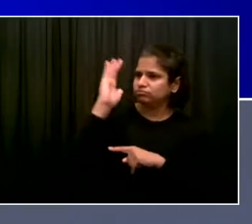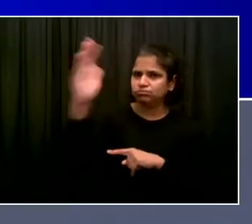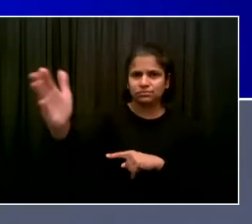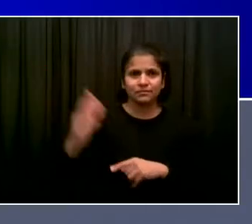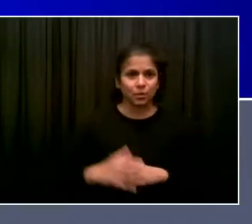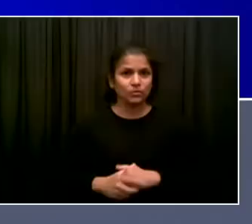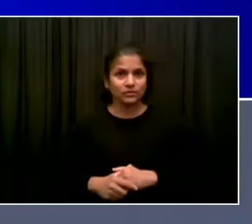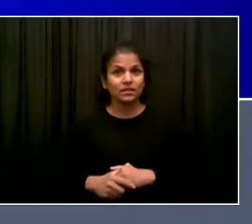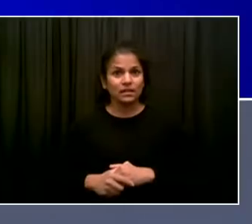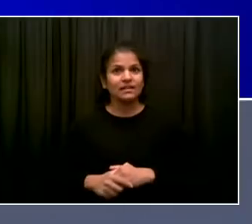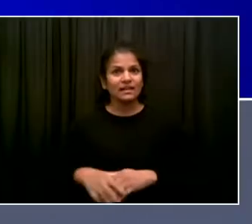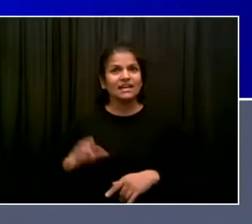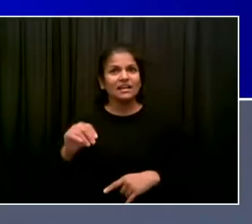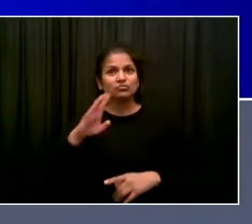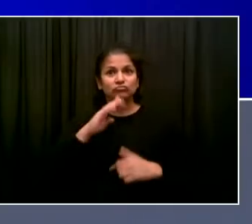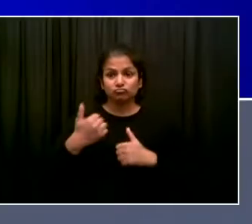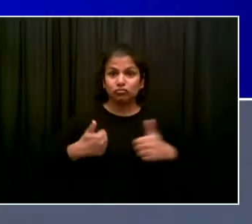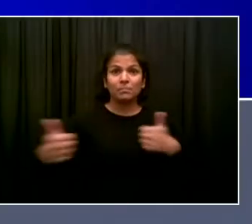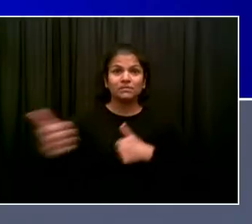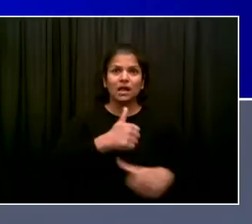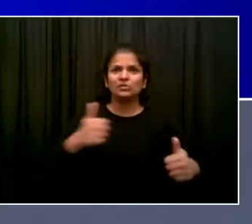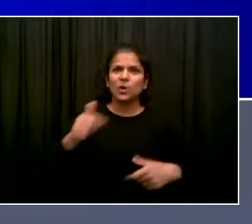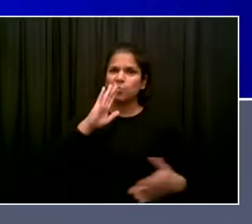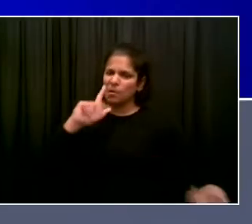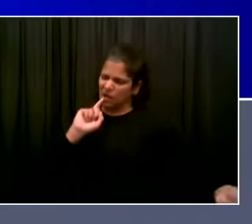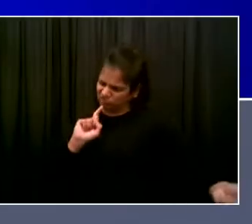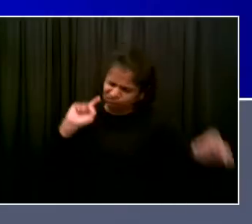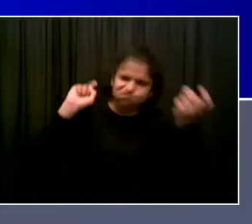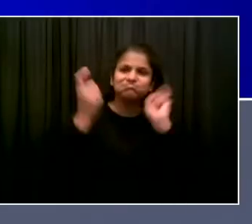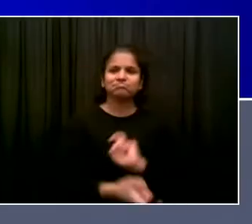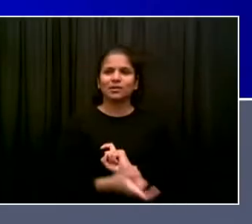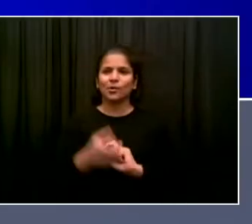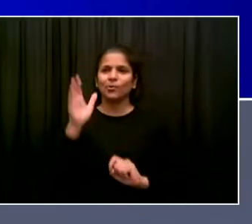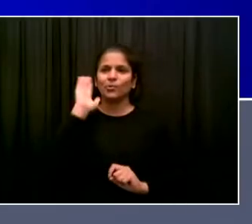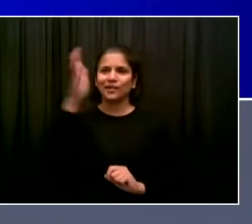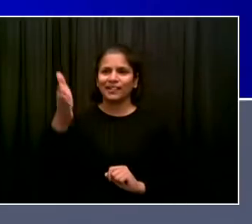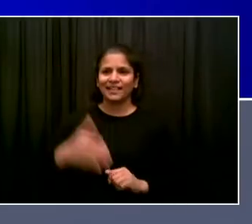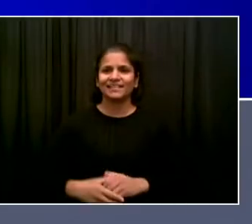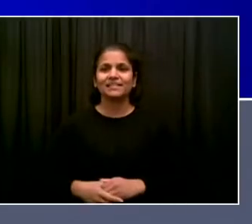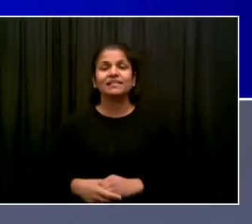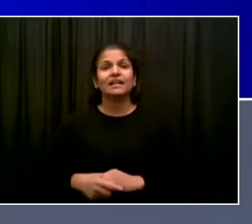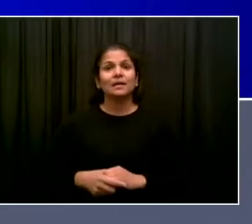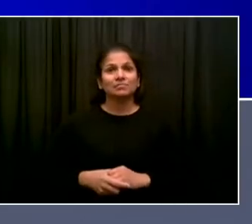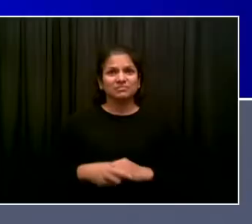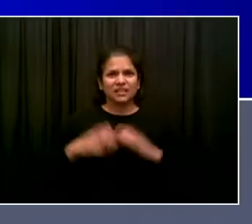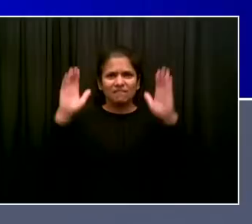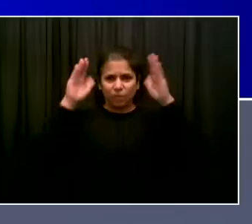ENCOURAGE PEOPLE TO GET ON THE WATER. THIS IS THE WAVE OF THE FUTURE. TO REVOLUTIONIZE TRANSPORTATION,